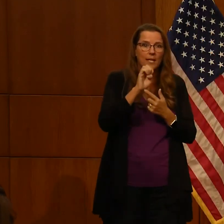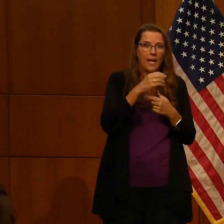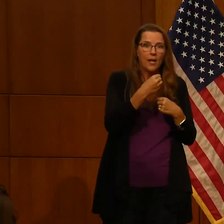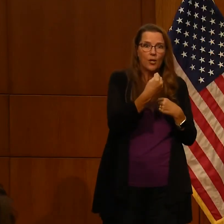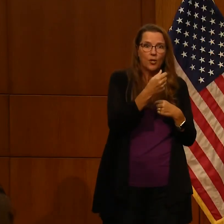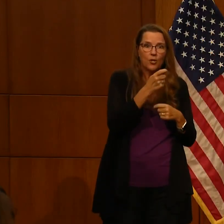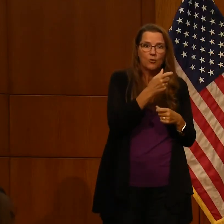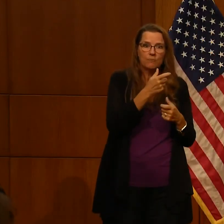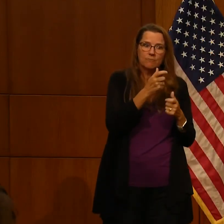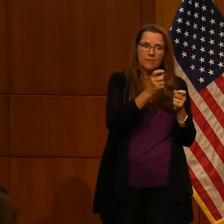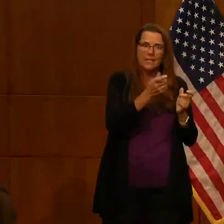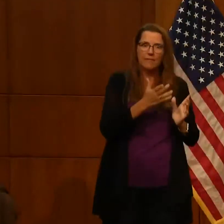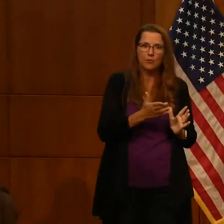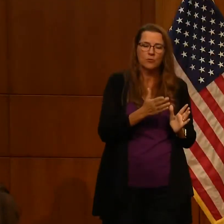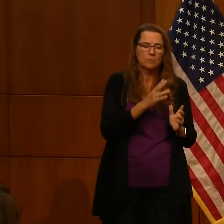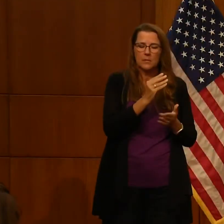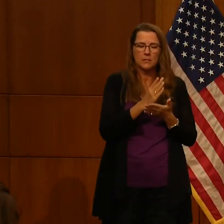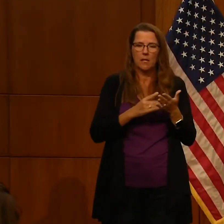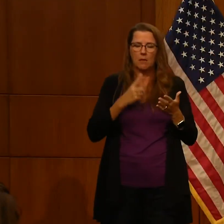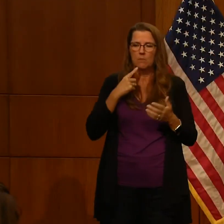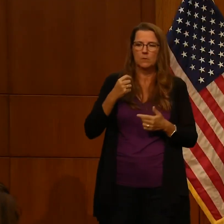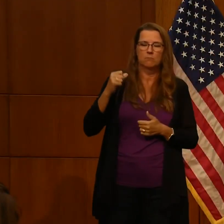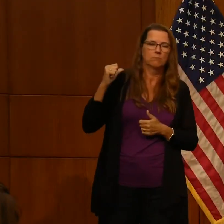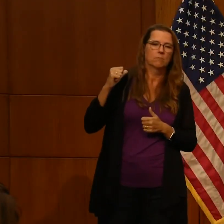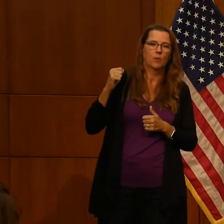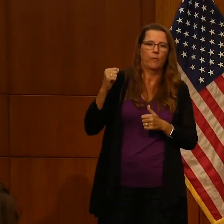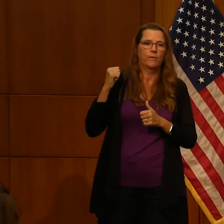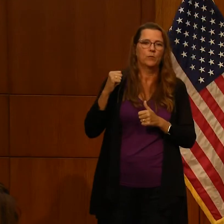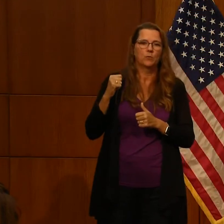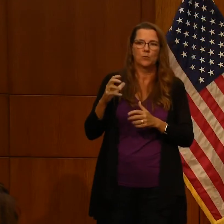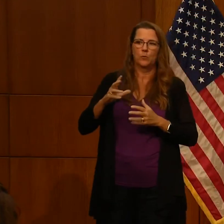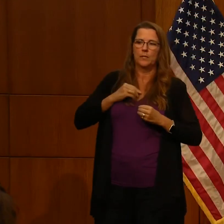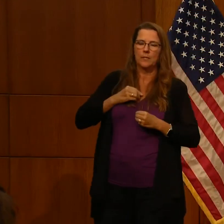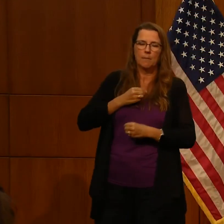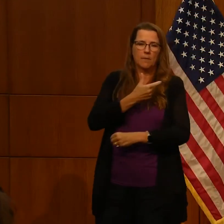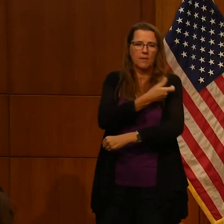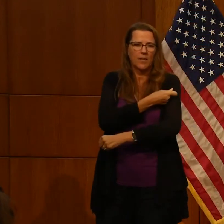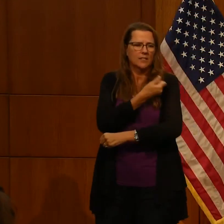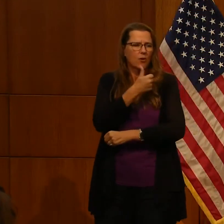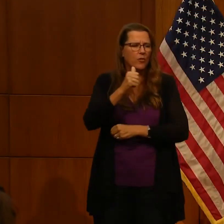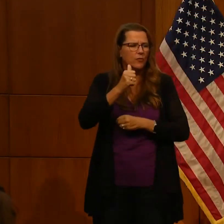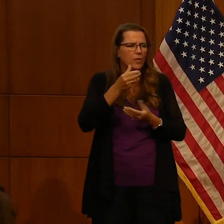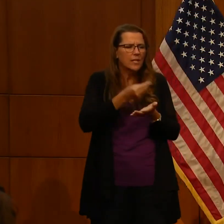VACCINE FOR THEIR CARE GIVERS, BUT SOME HAVE SAID THEY WILL